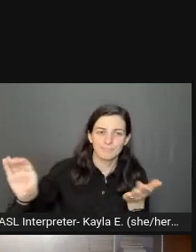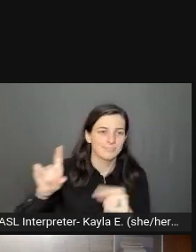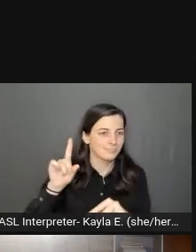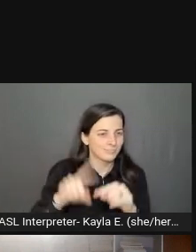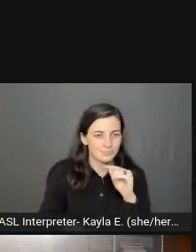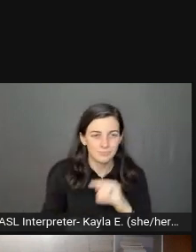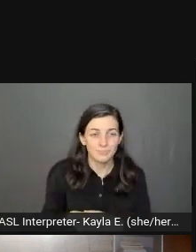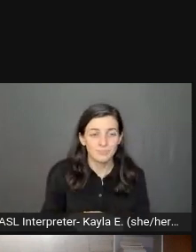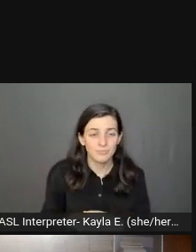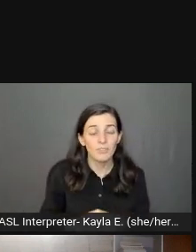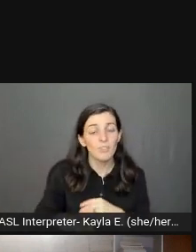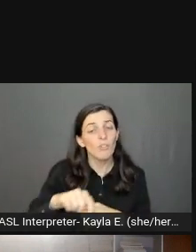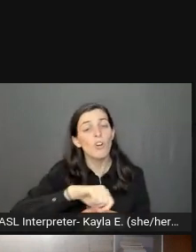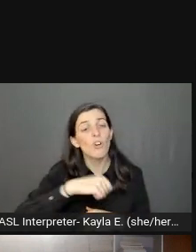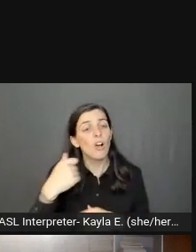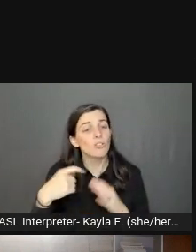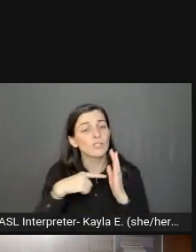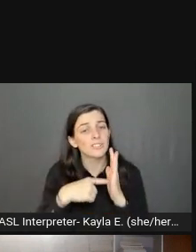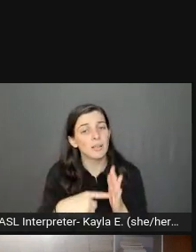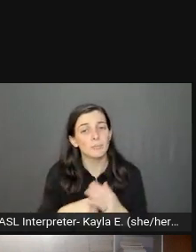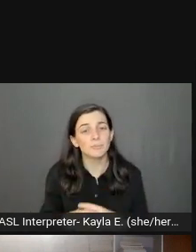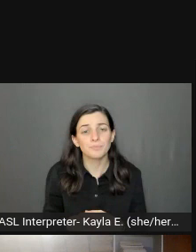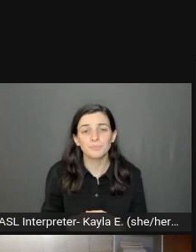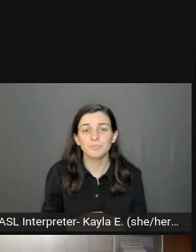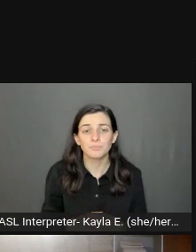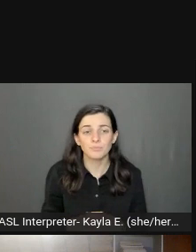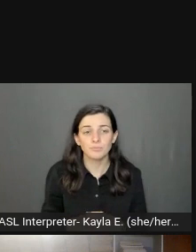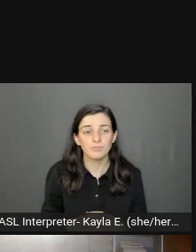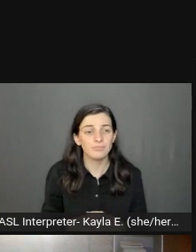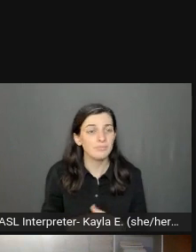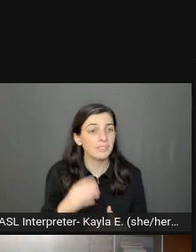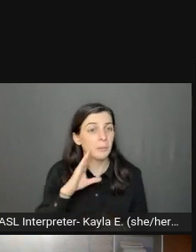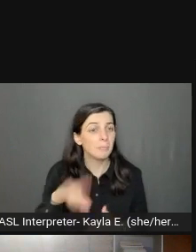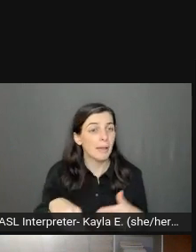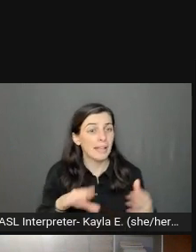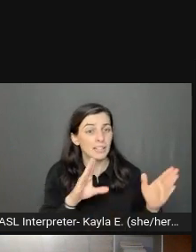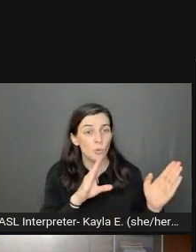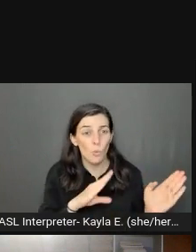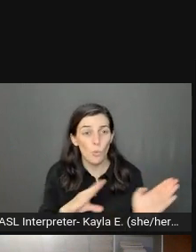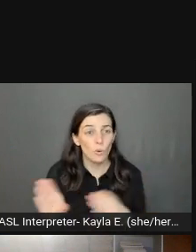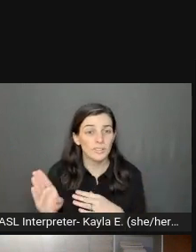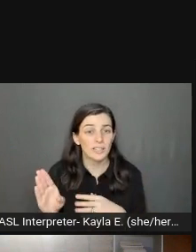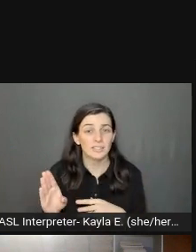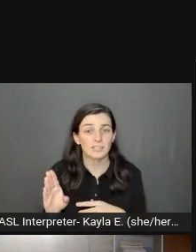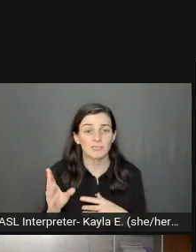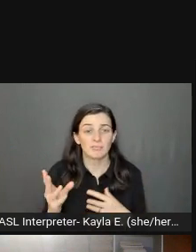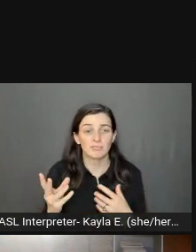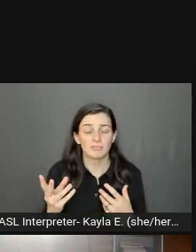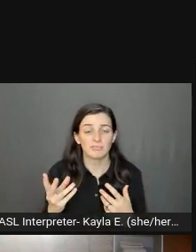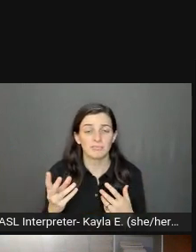For example, very badly organized web shops where I cannot find